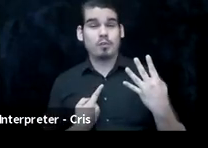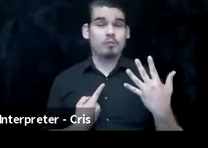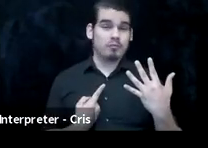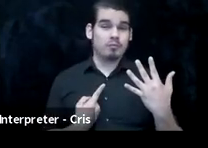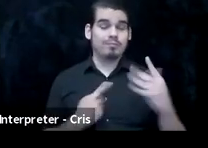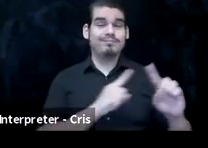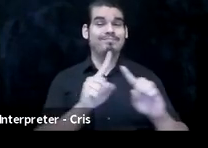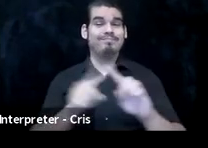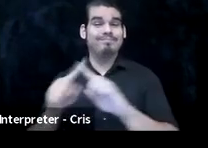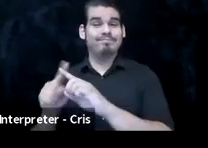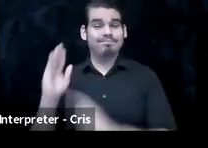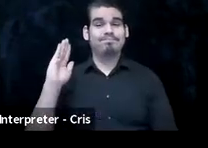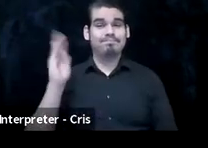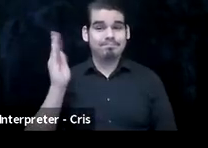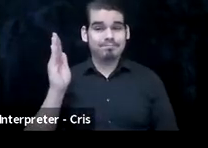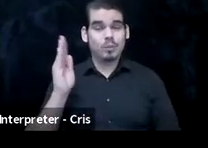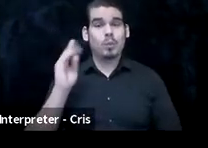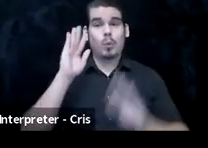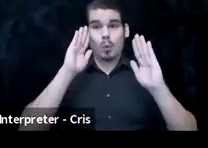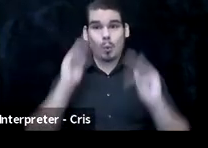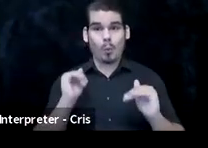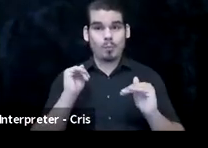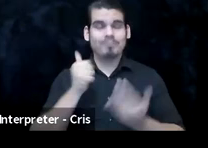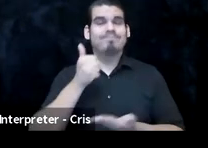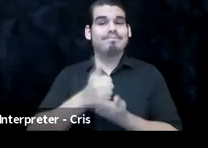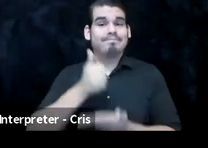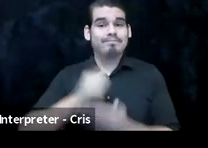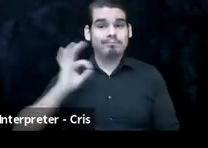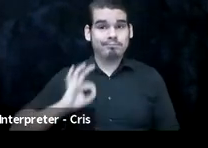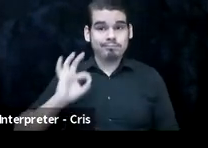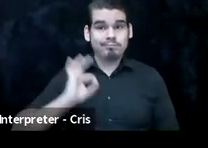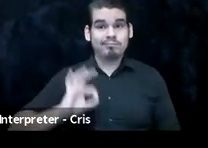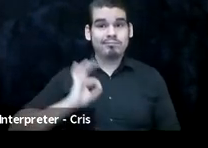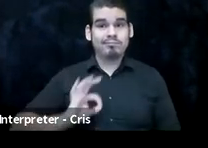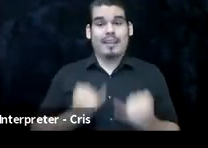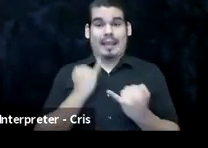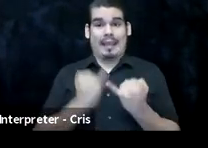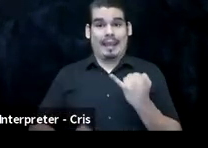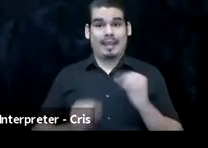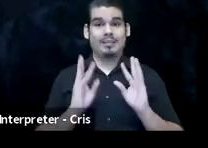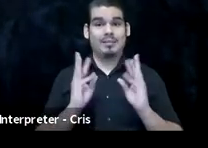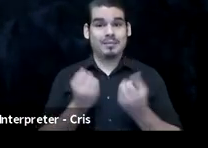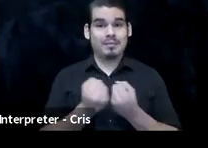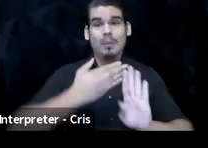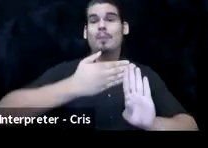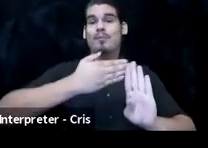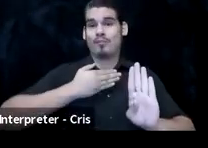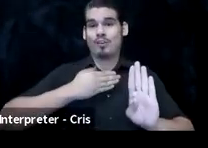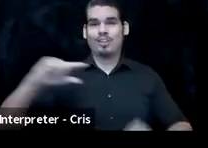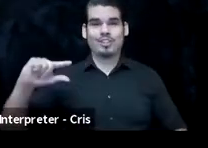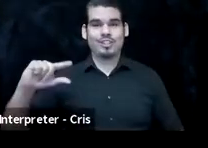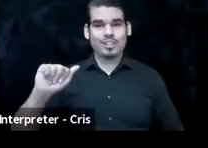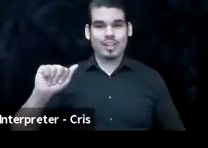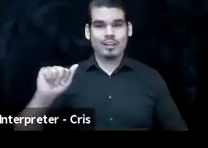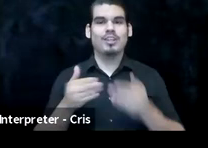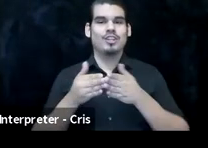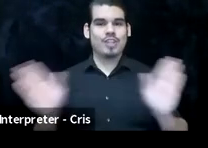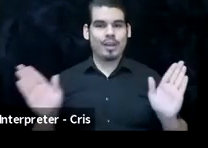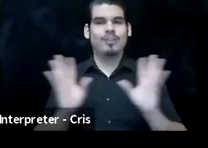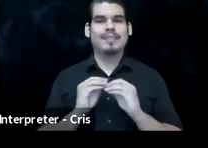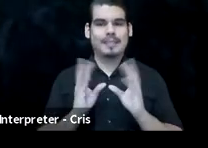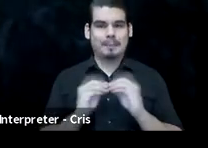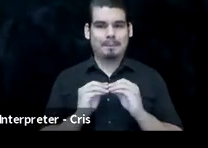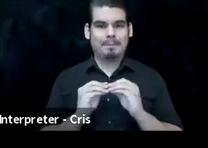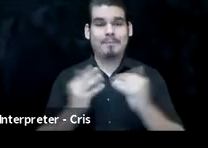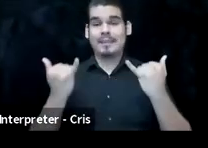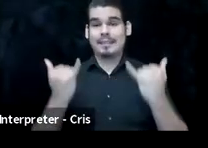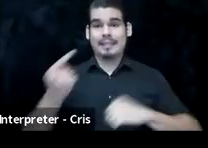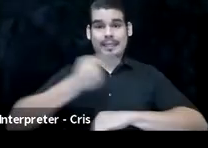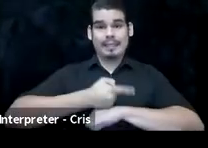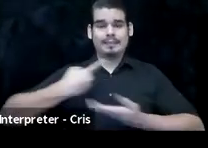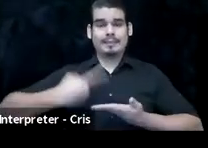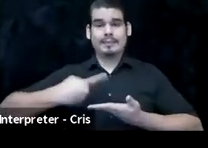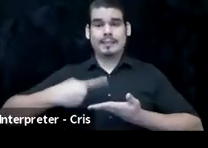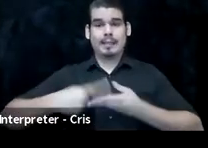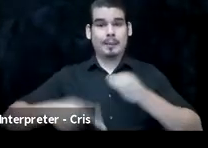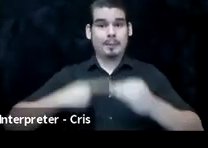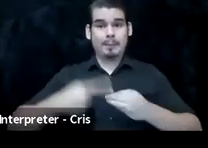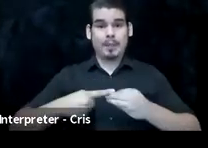Katherine Squire: This is the last one before GA so yeah we're just really excited to have everyone here so today we're going to be focusing on Resolution debate and how to just generally be prepared for General Assembly.